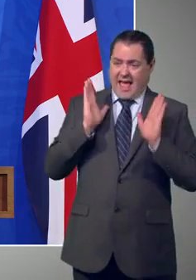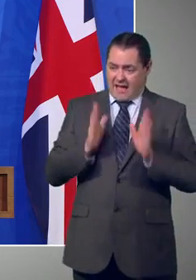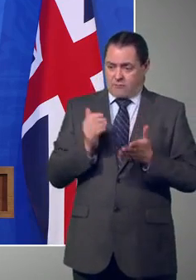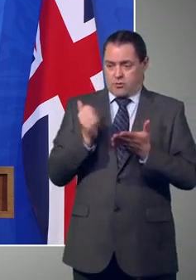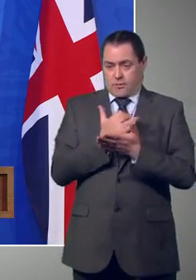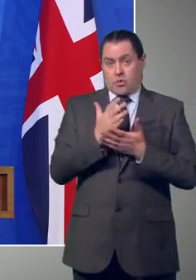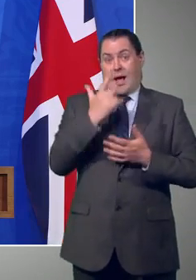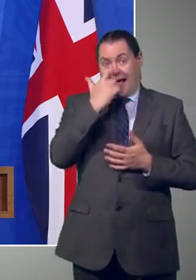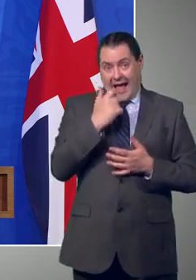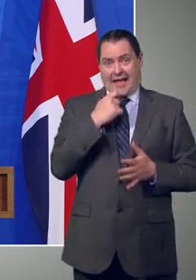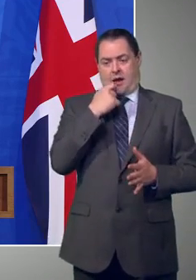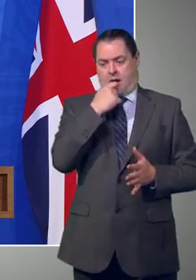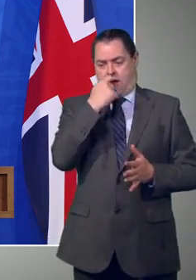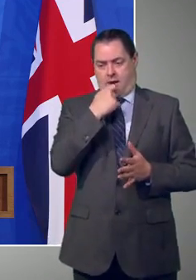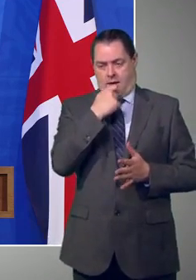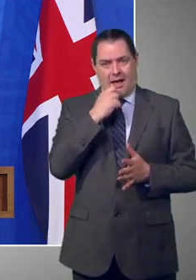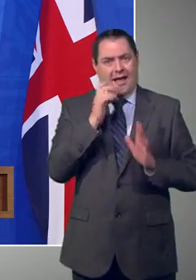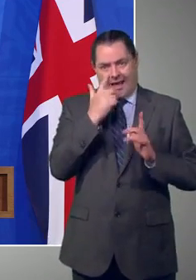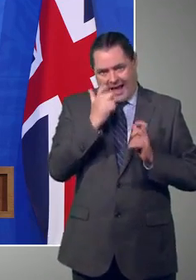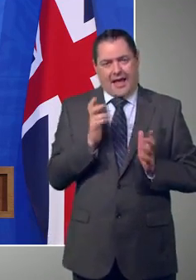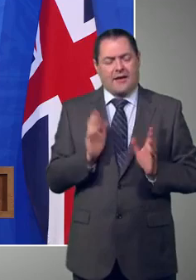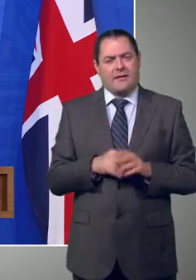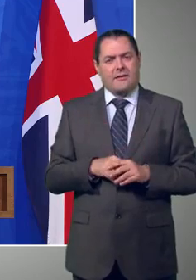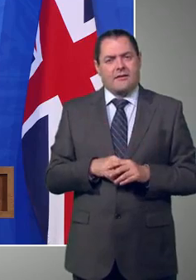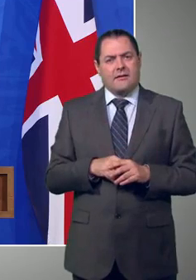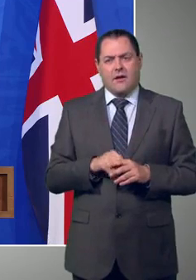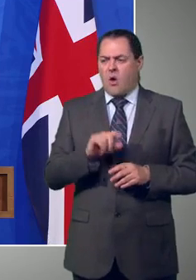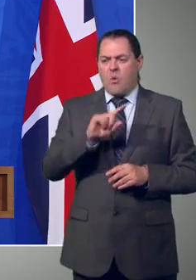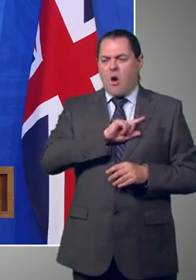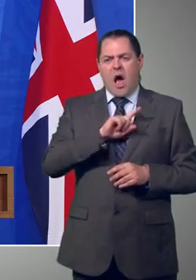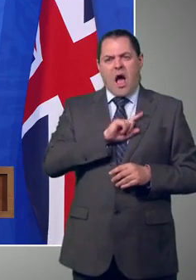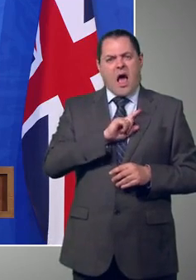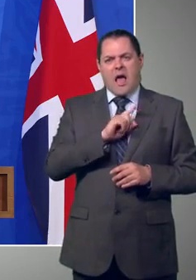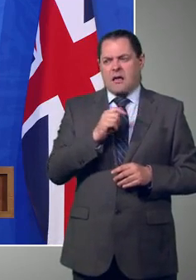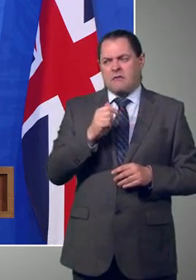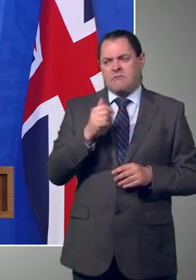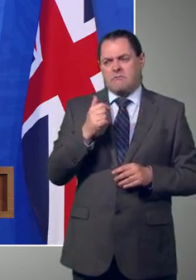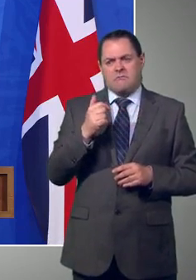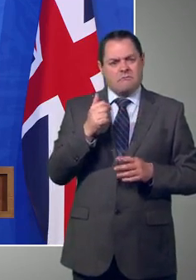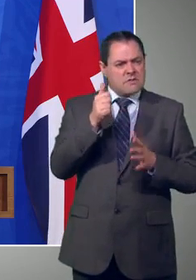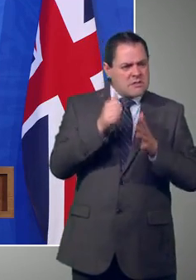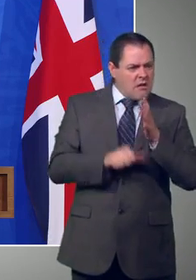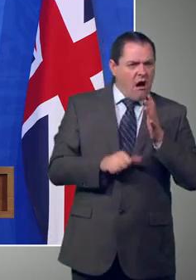capacity because they're simply wasn't at the start of the